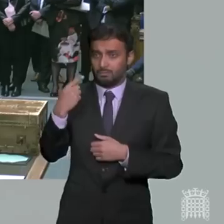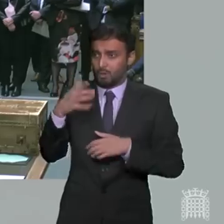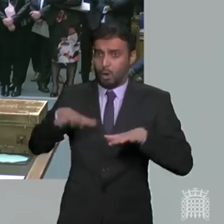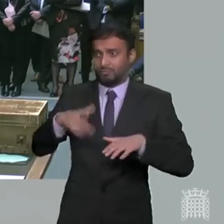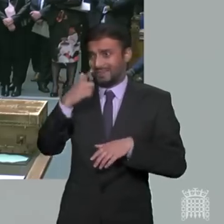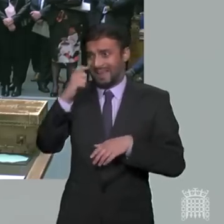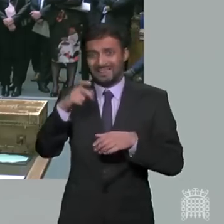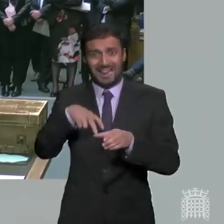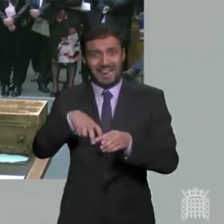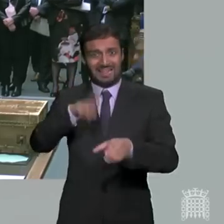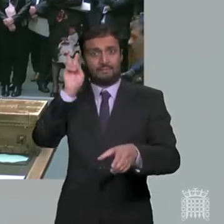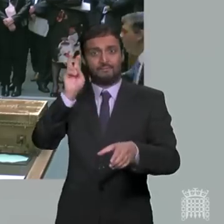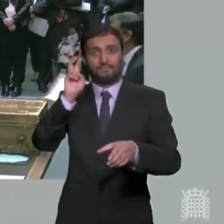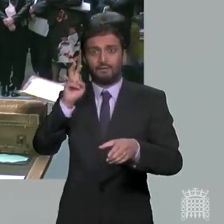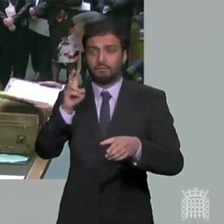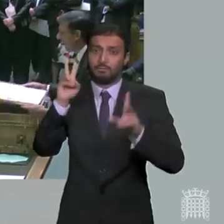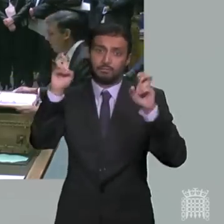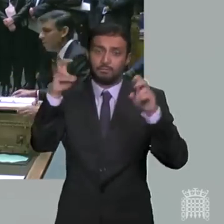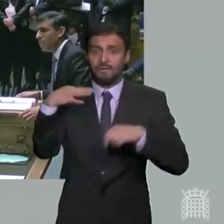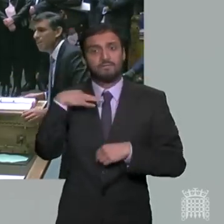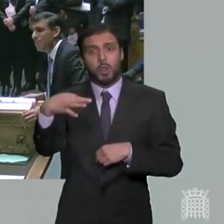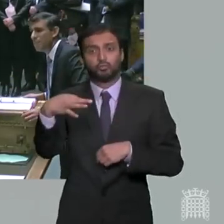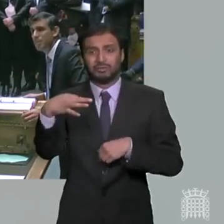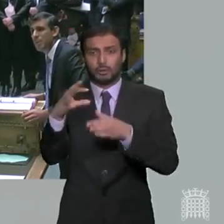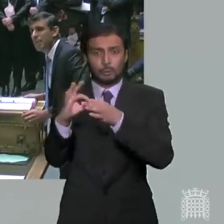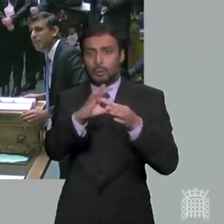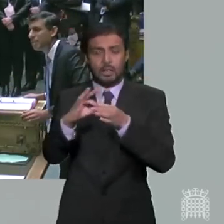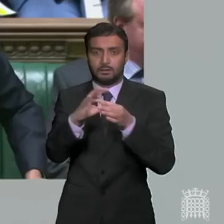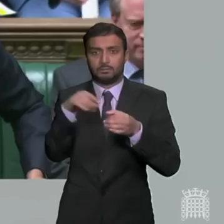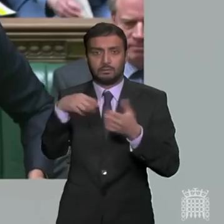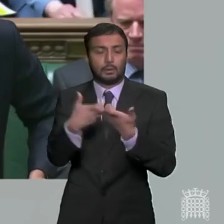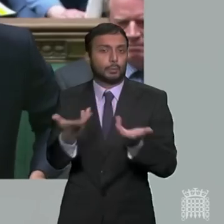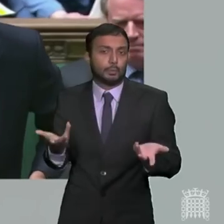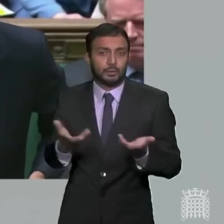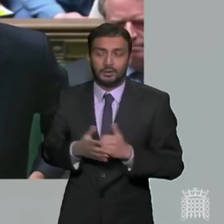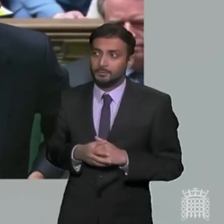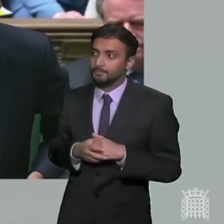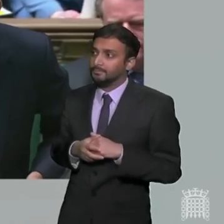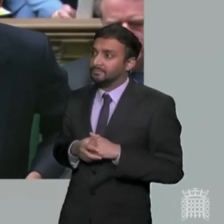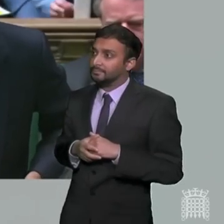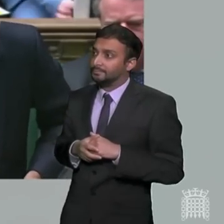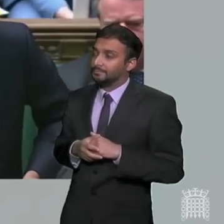The Prime Minister The challenges we face right now are those